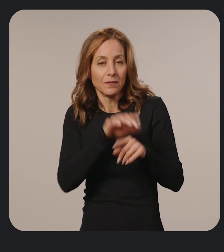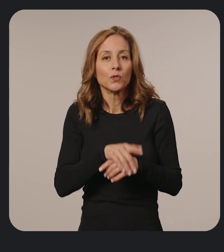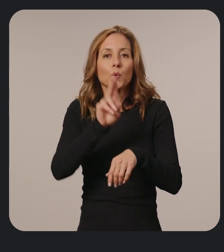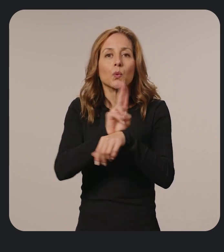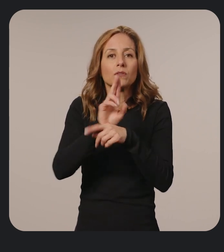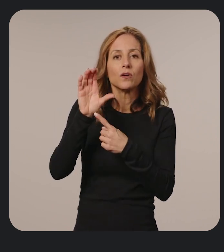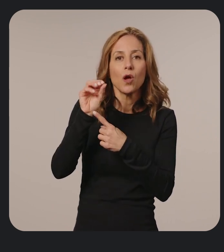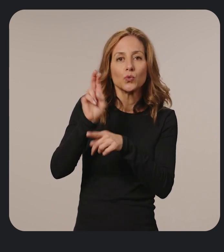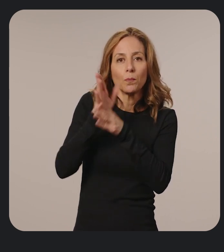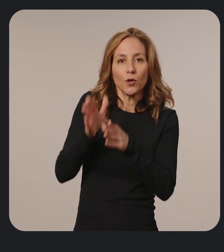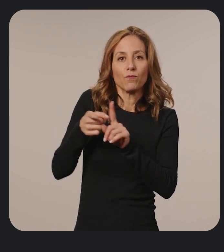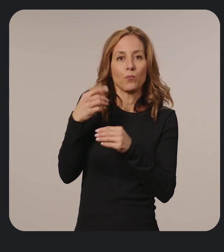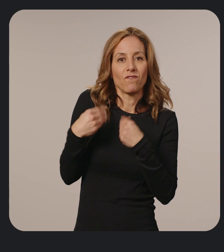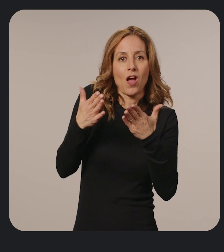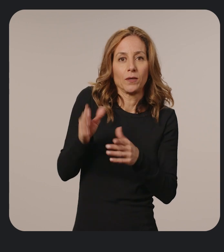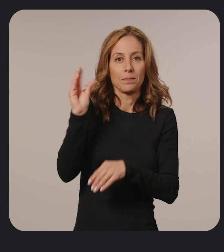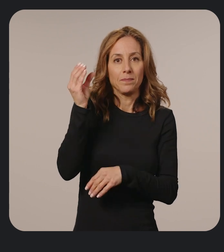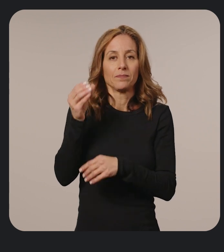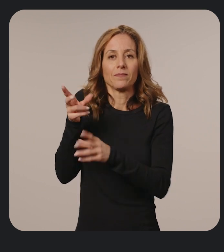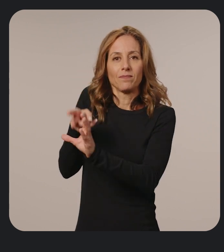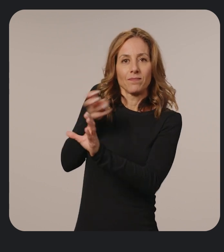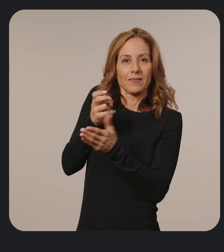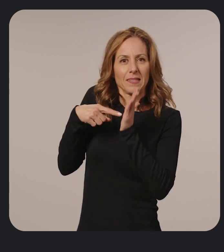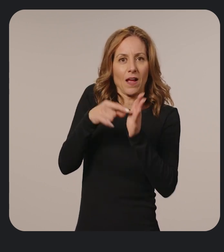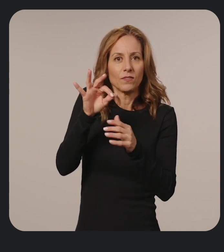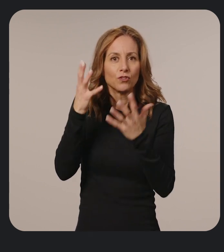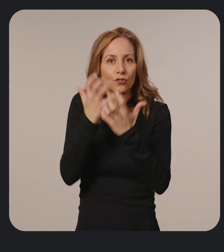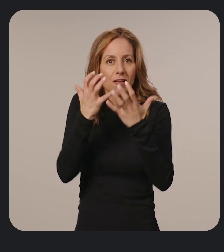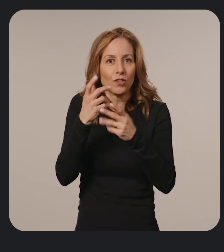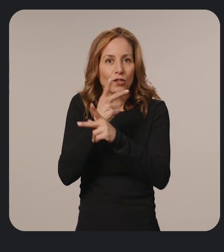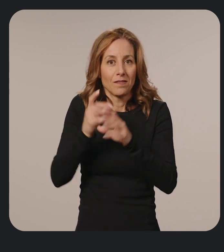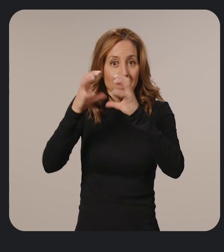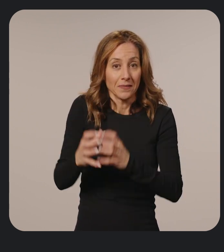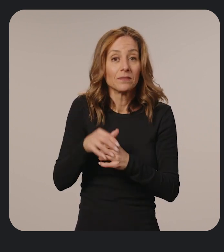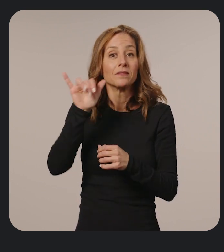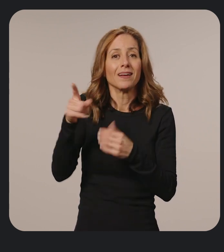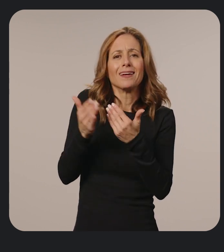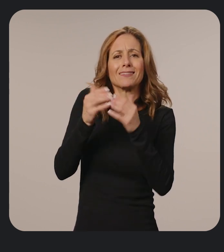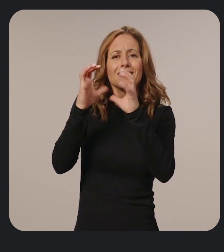It's using a consumer from the provider package to grab an instance of this shaders class. This is just a convenience class the app uses